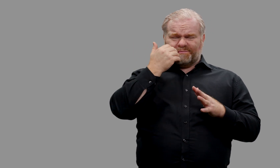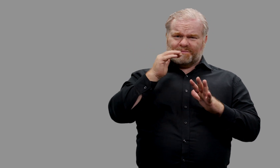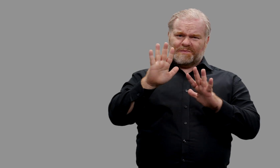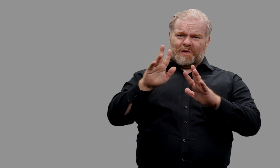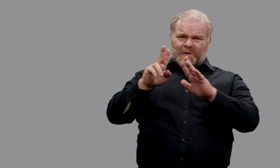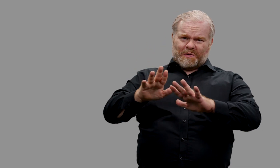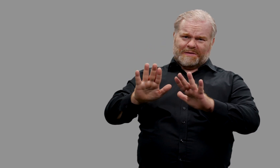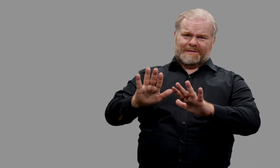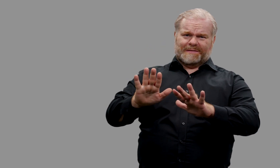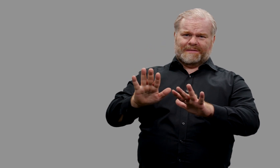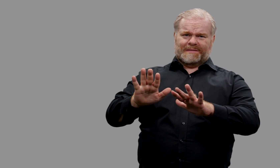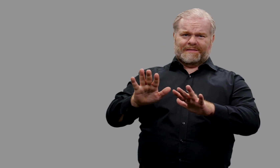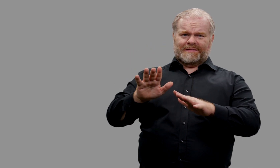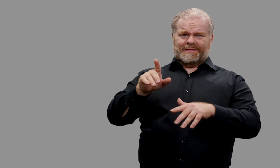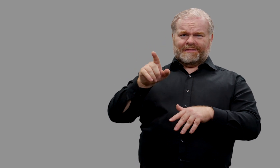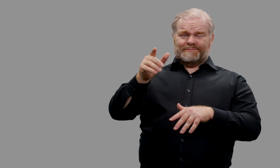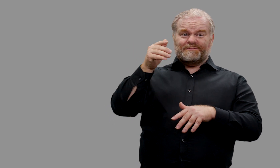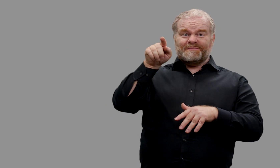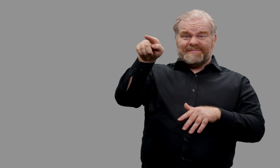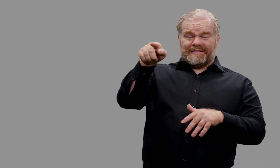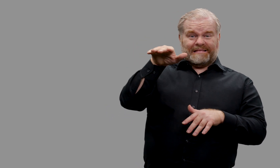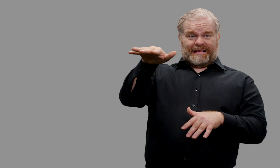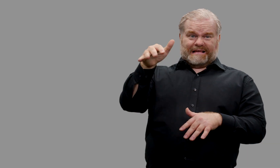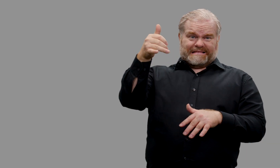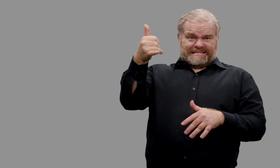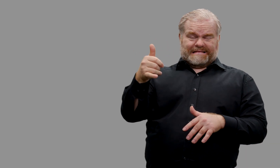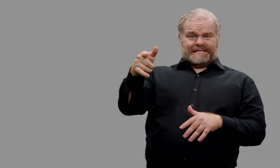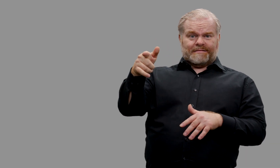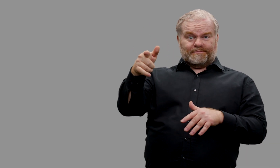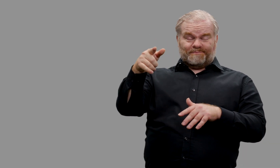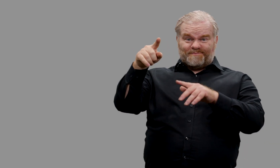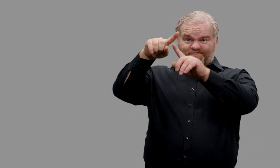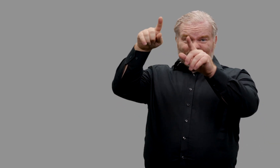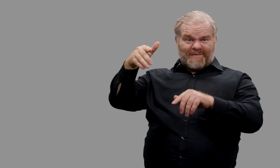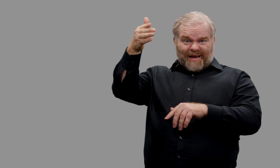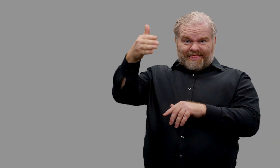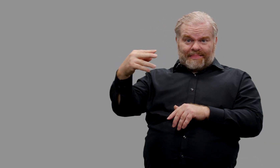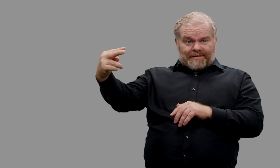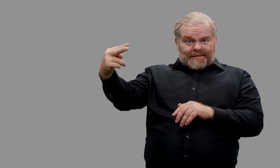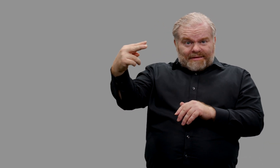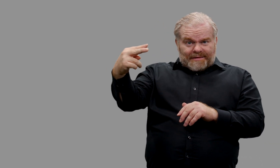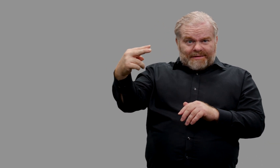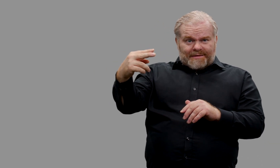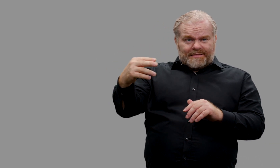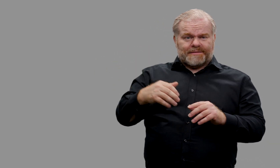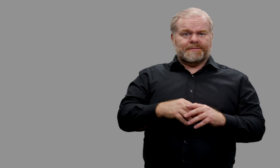So please stay calm. There’s a child standing there, looking at this wall.”